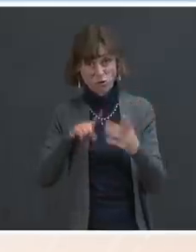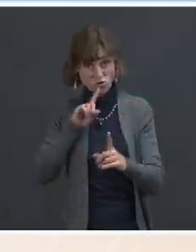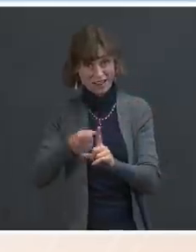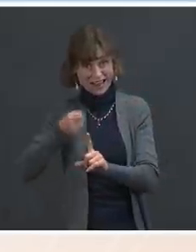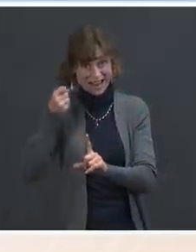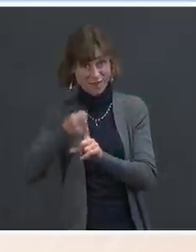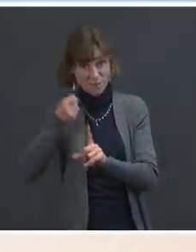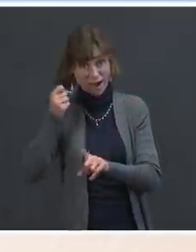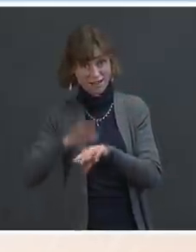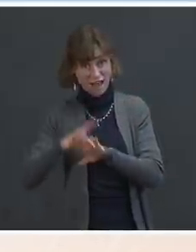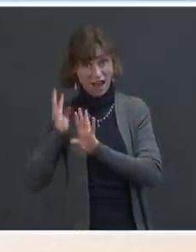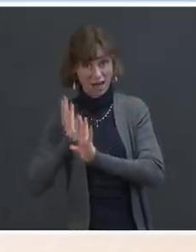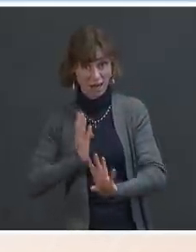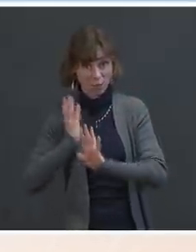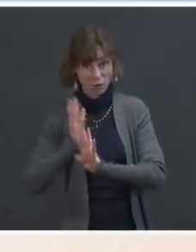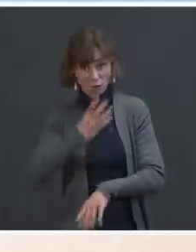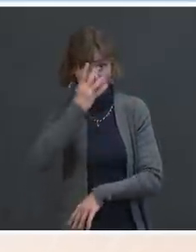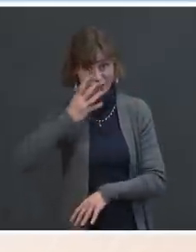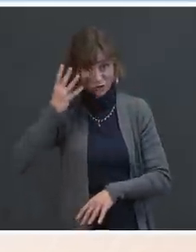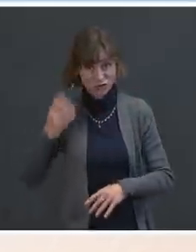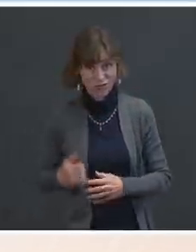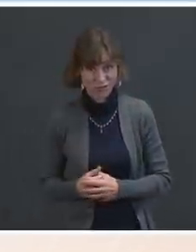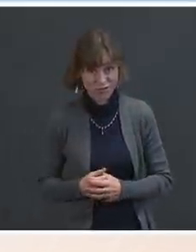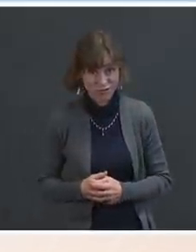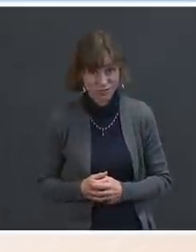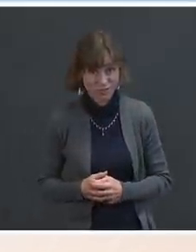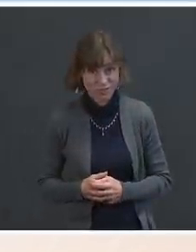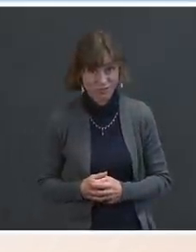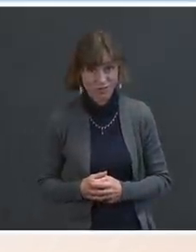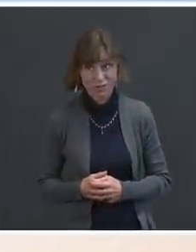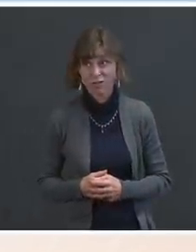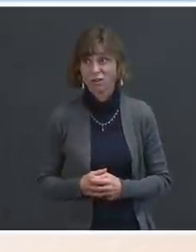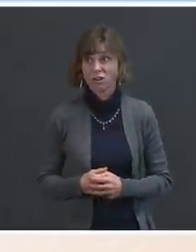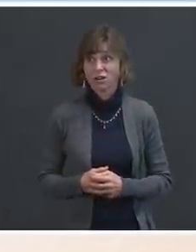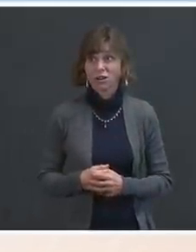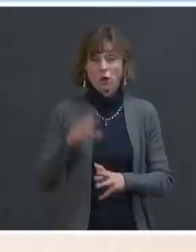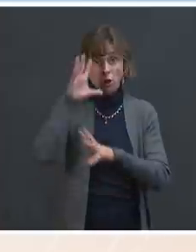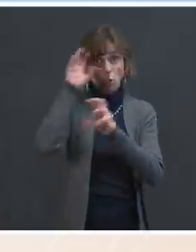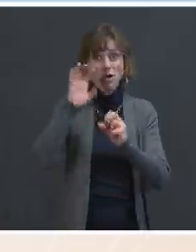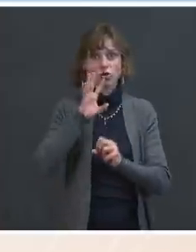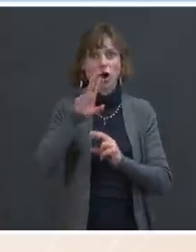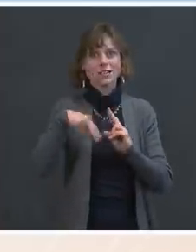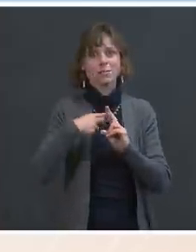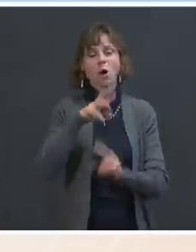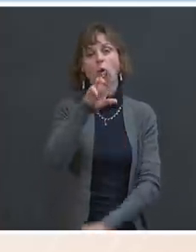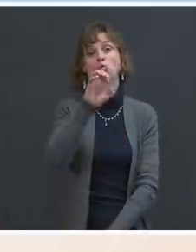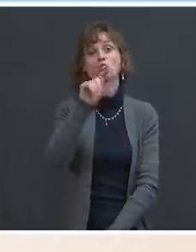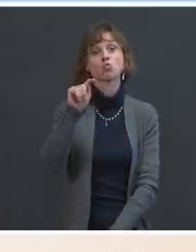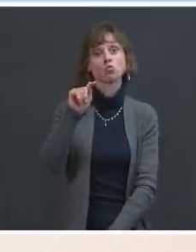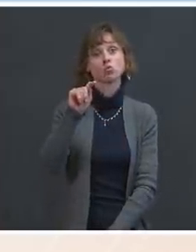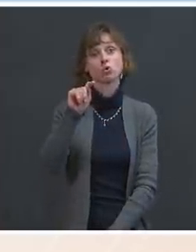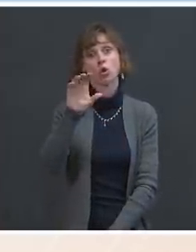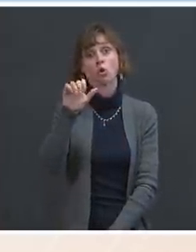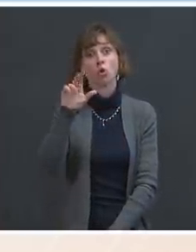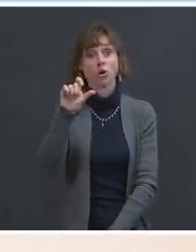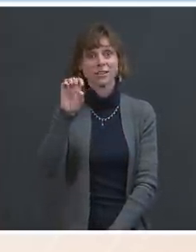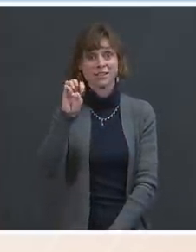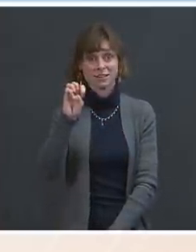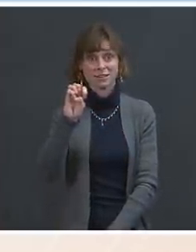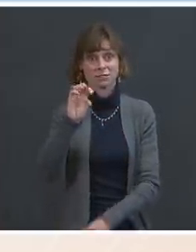And so, when the President talks about "root causes," some of this is immediate humanitarian aid,